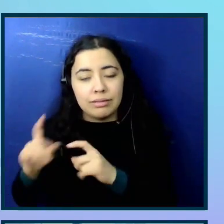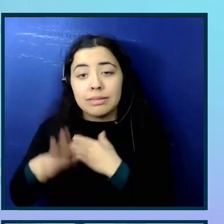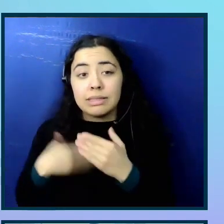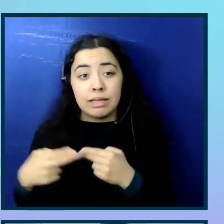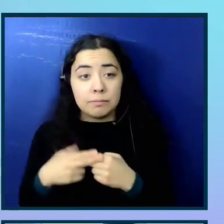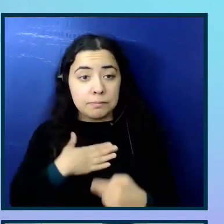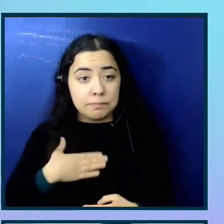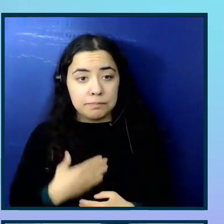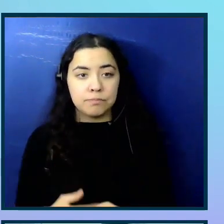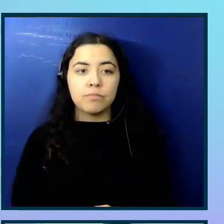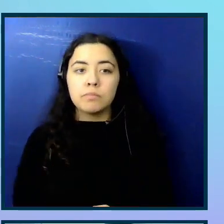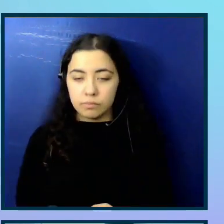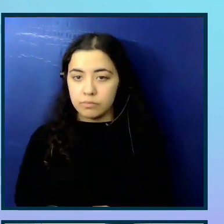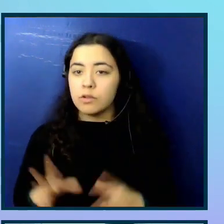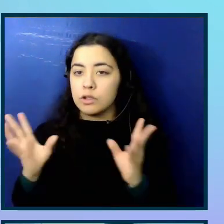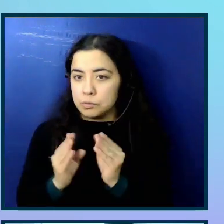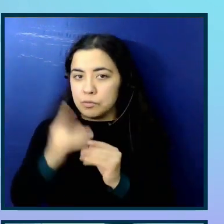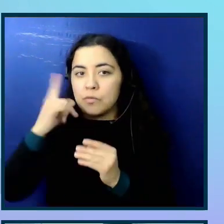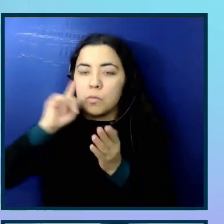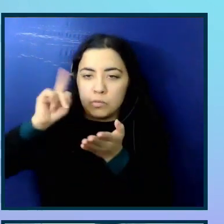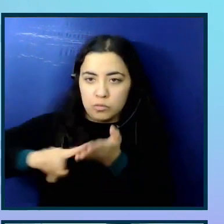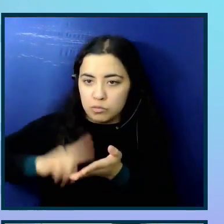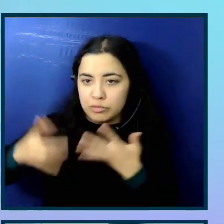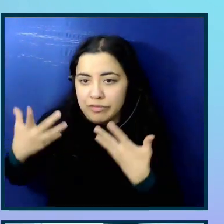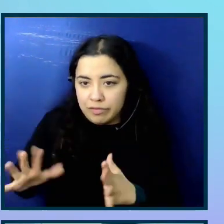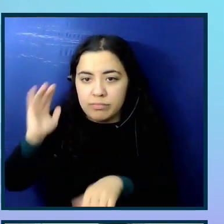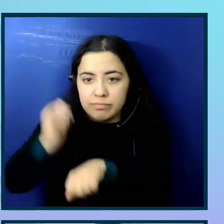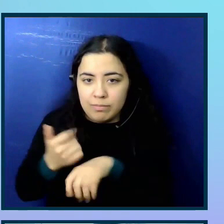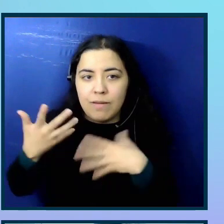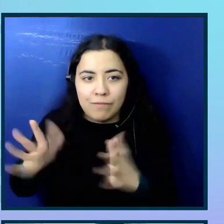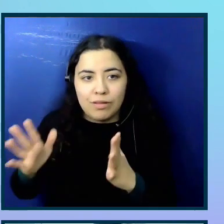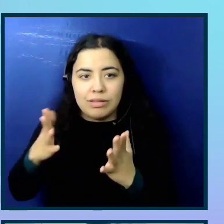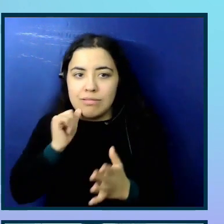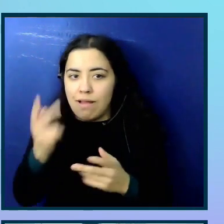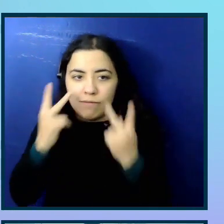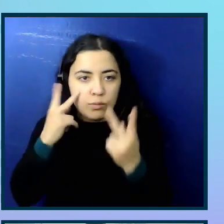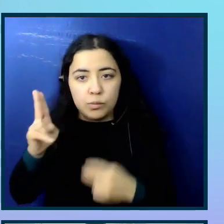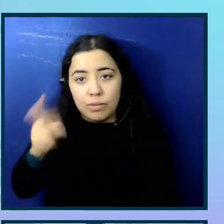our sessions for the research that we did after establishing this non-visual UX,